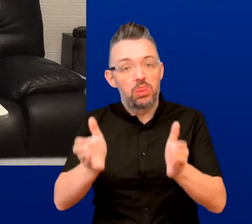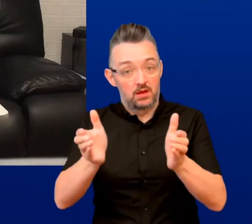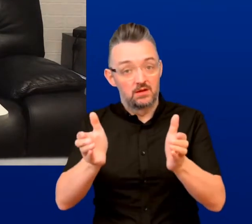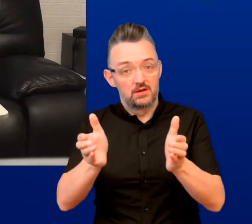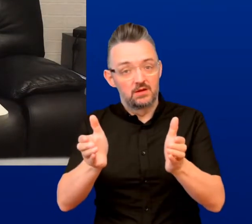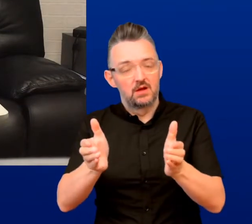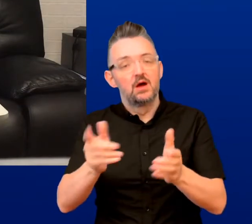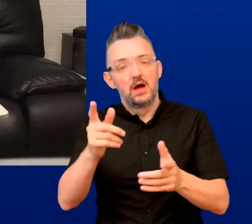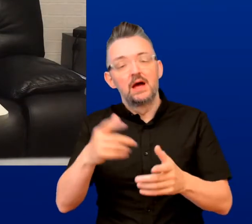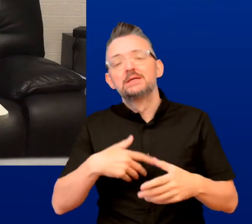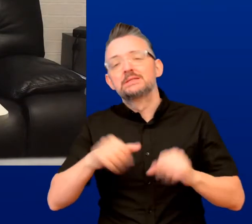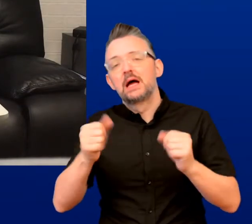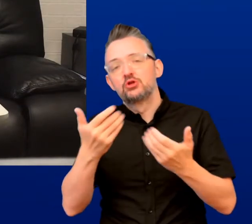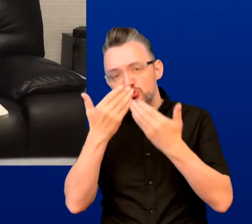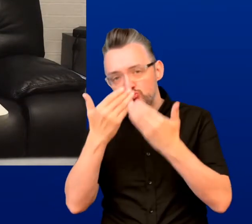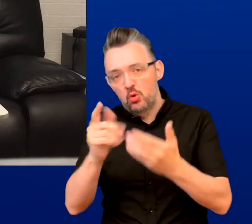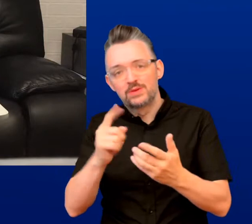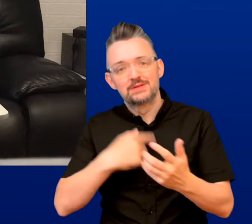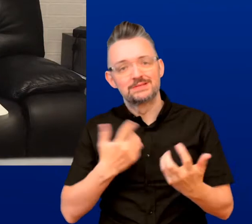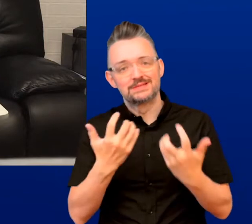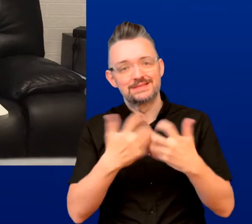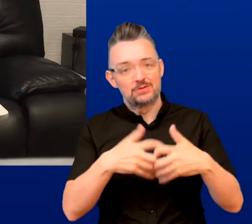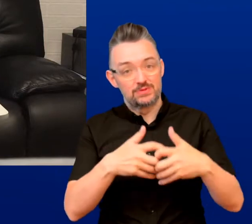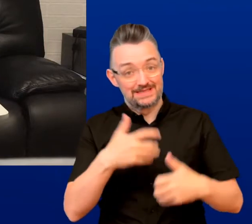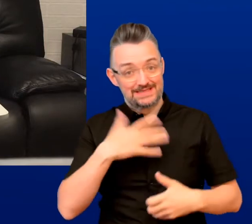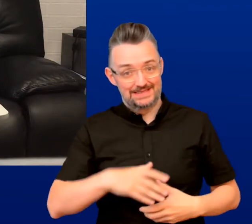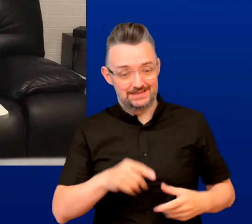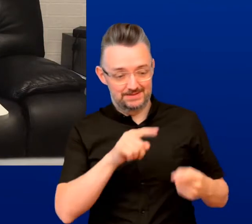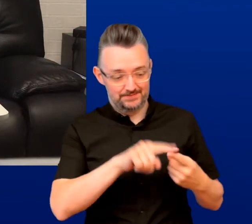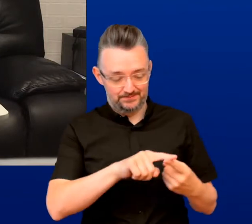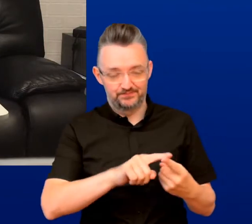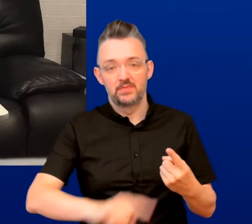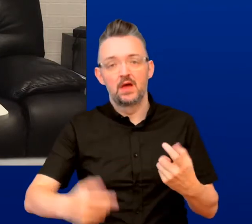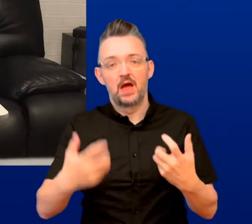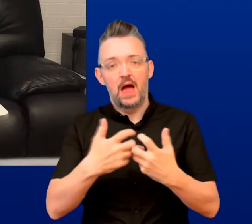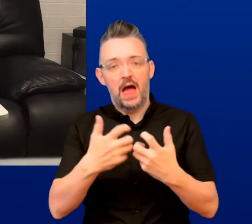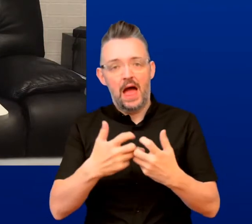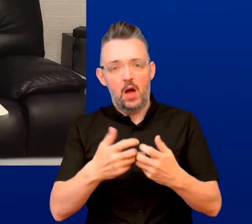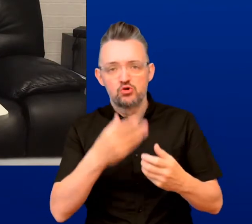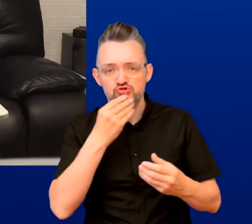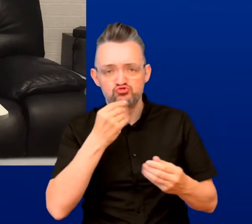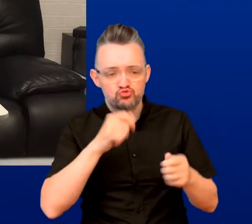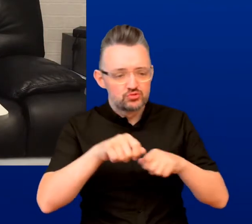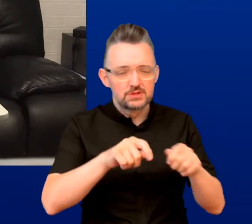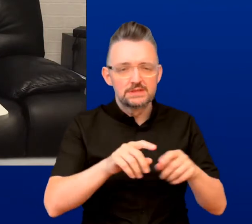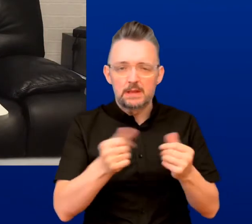start off by showing you the equipment that you need, how to handle the equipment, some tips and